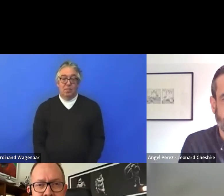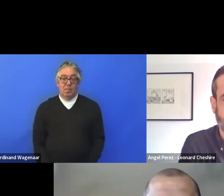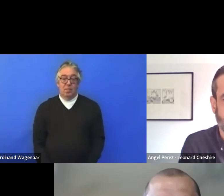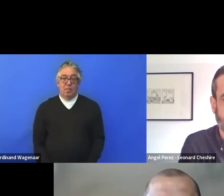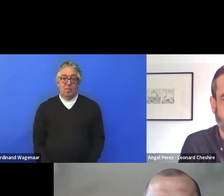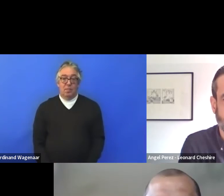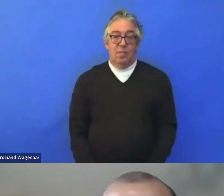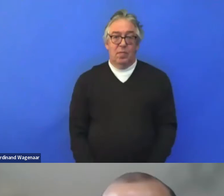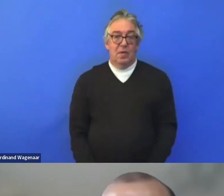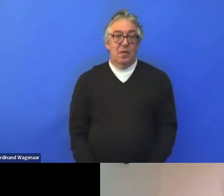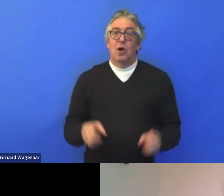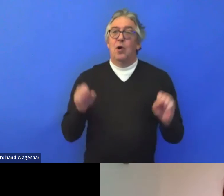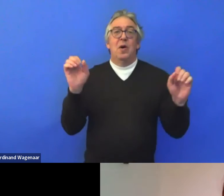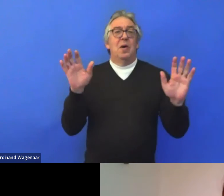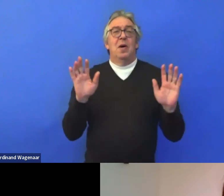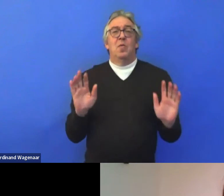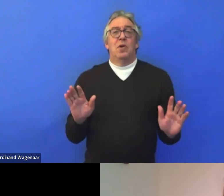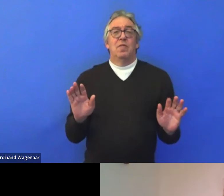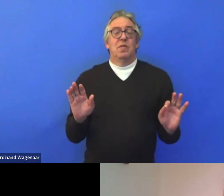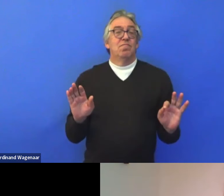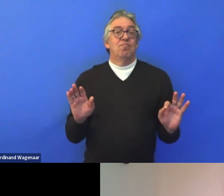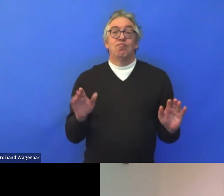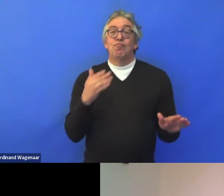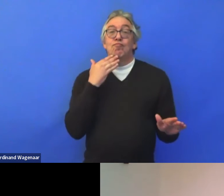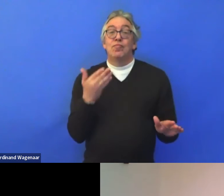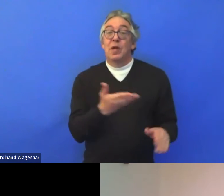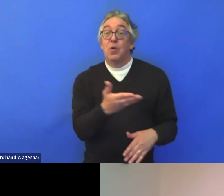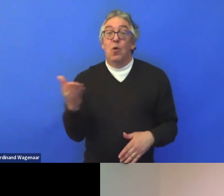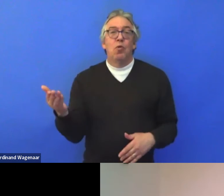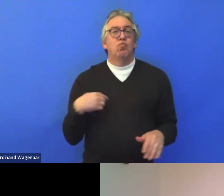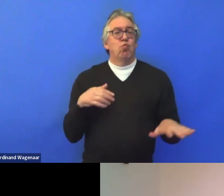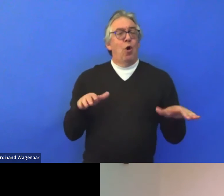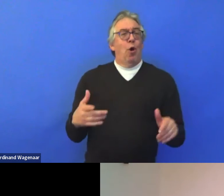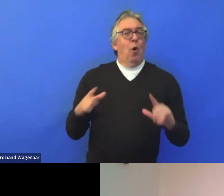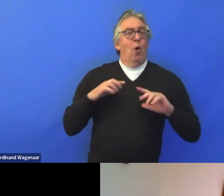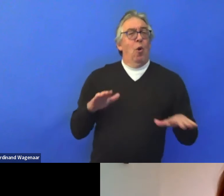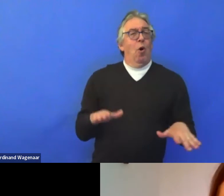Thank you, everyone We're waiting for everyone from the other room to return.